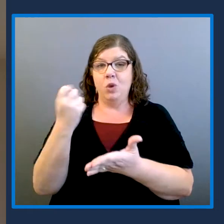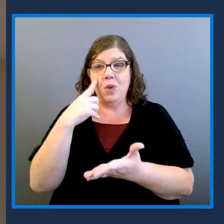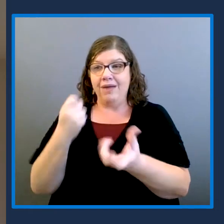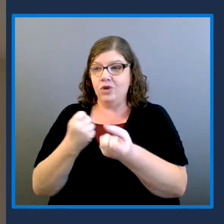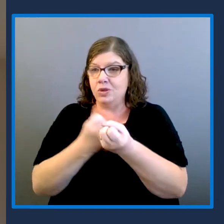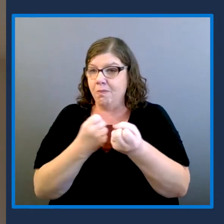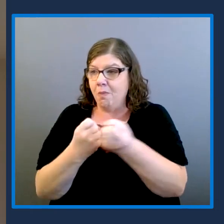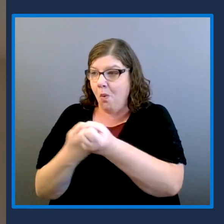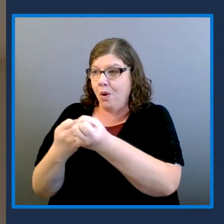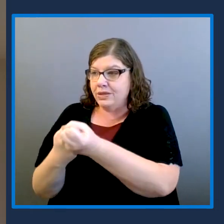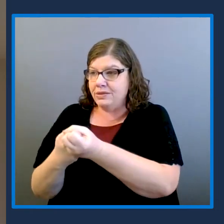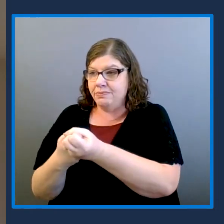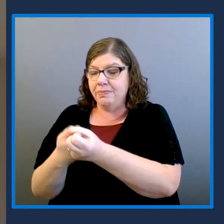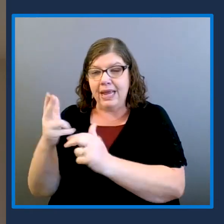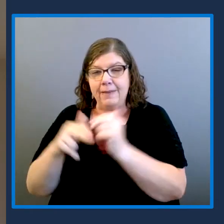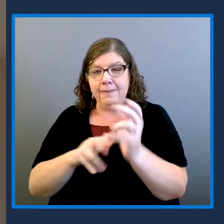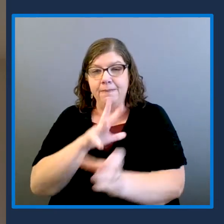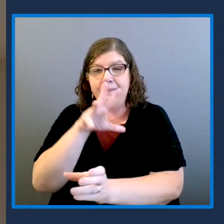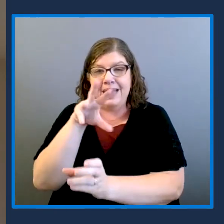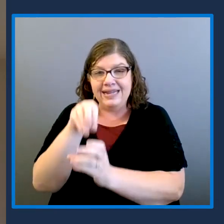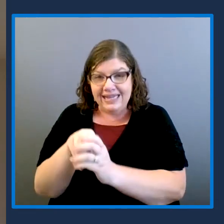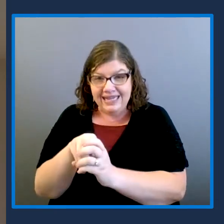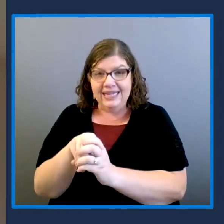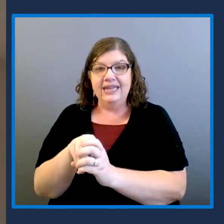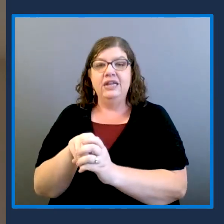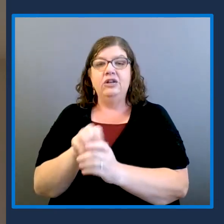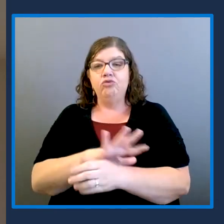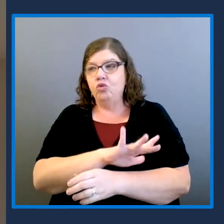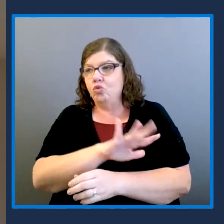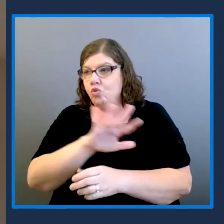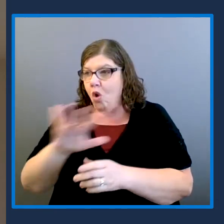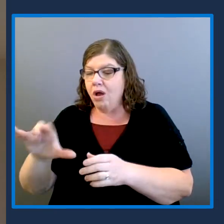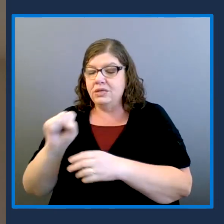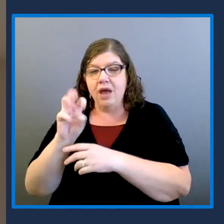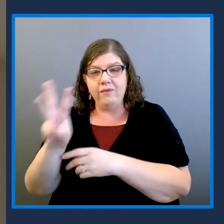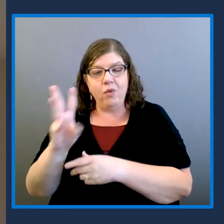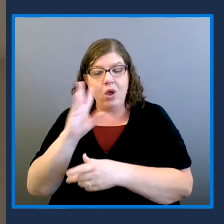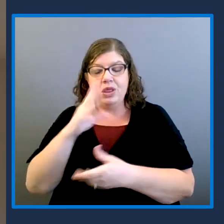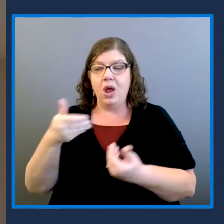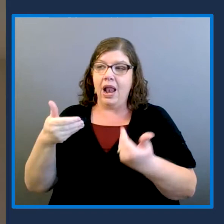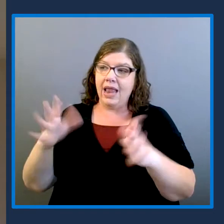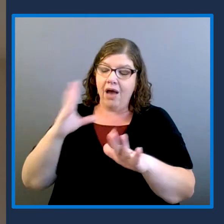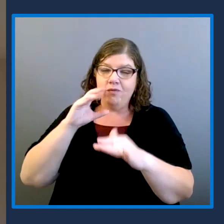we have so many different supports being built in and across platforms that enable accessibility